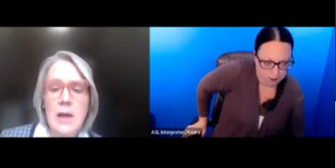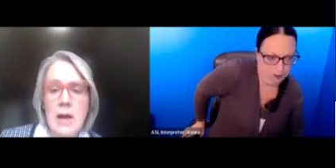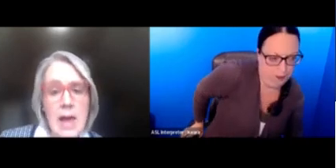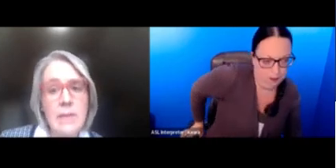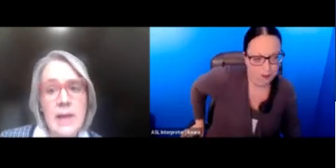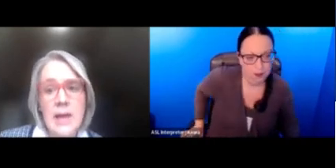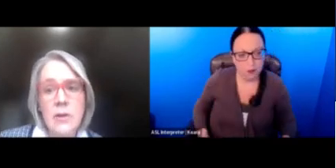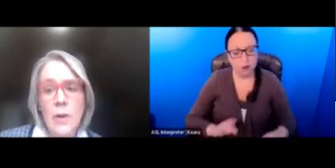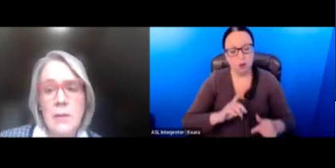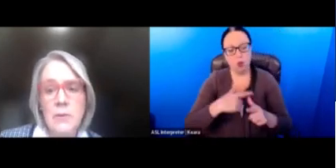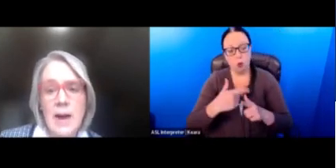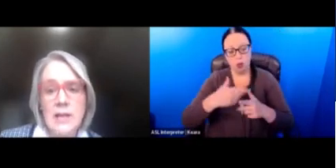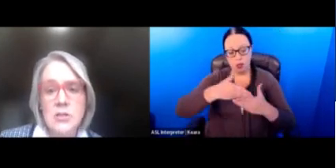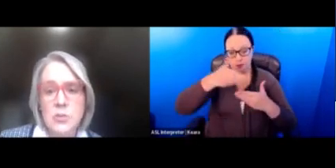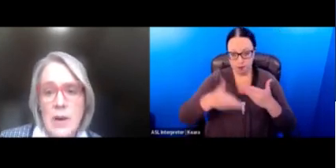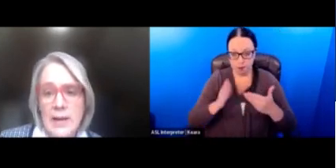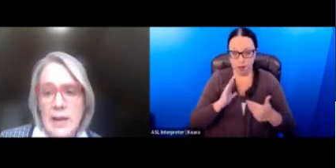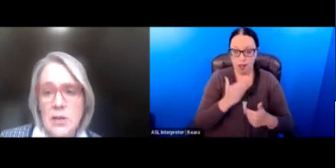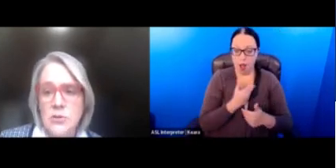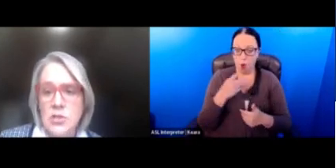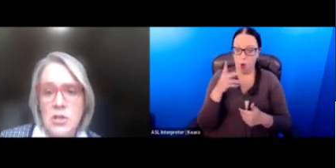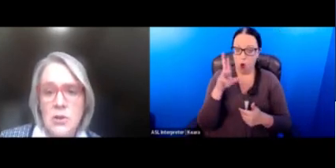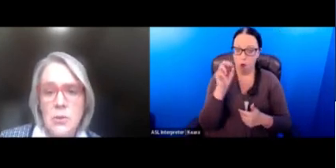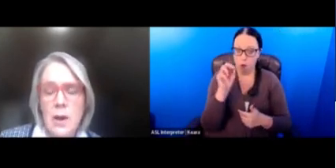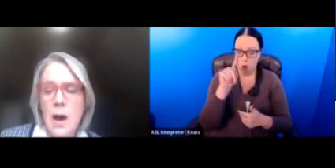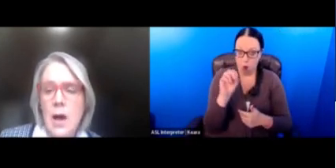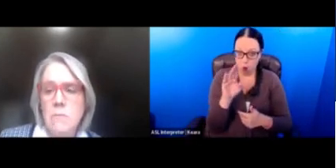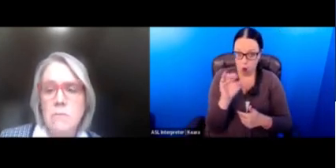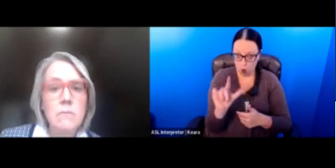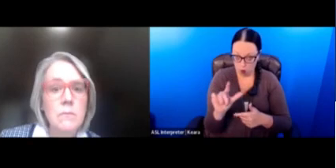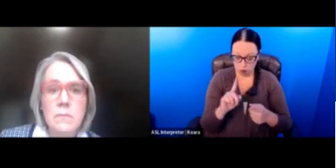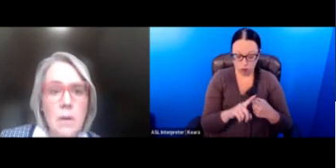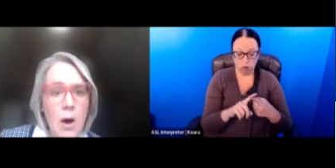had comprehensive training with comprehensive examples for our